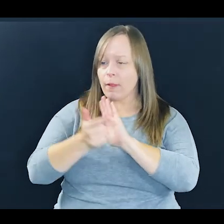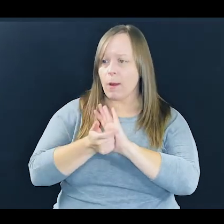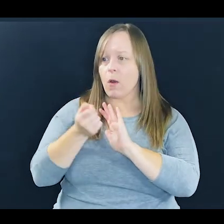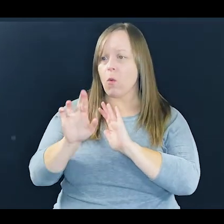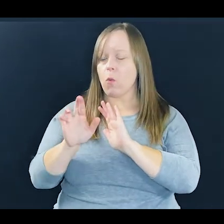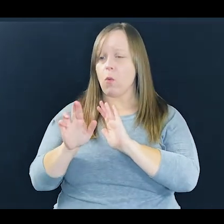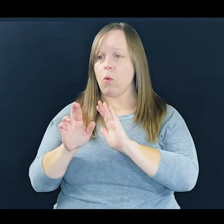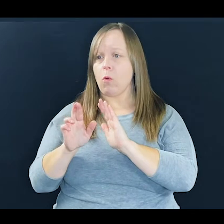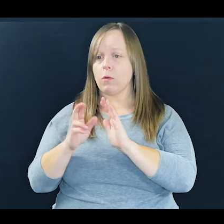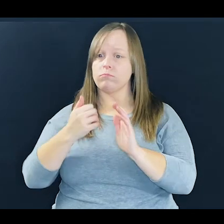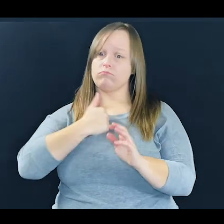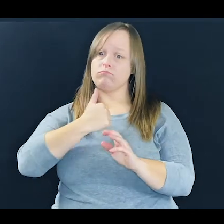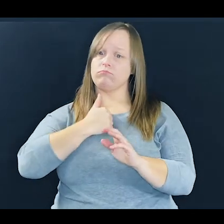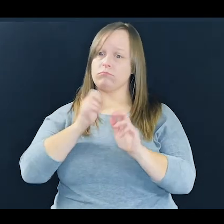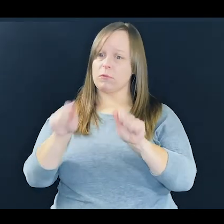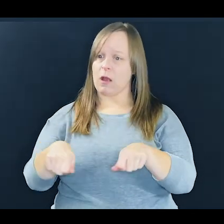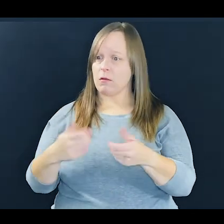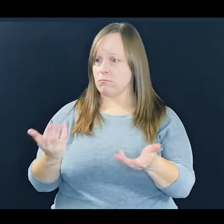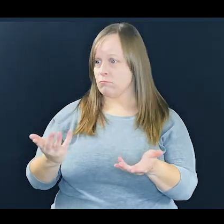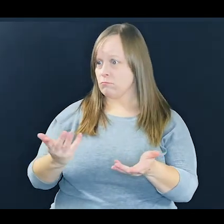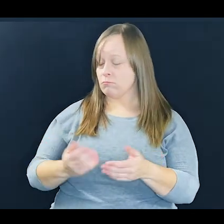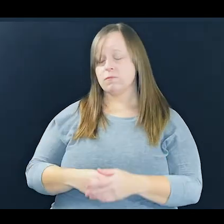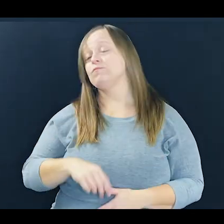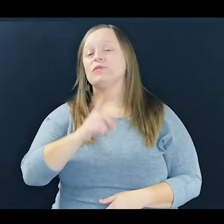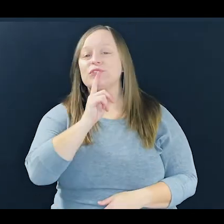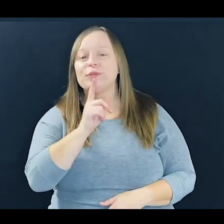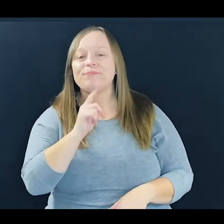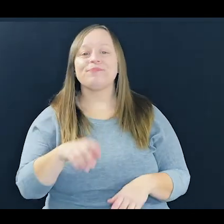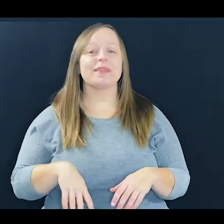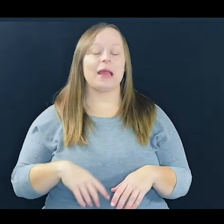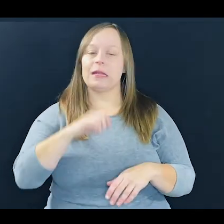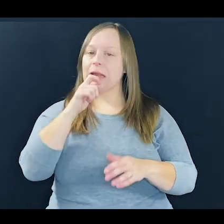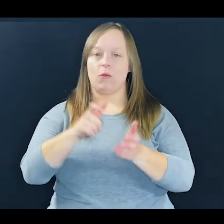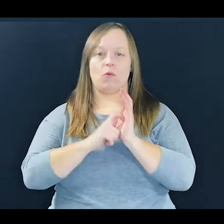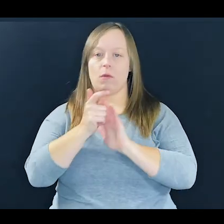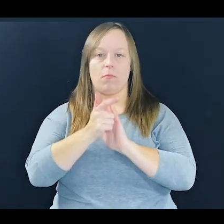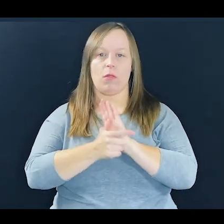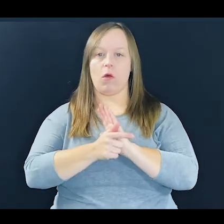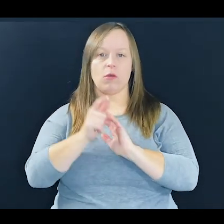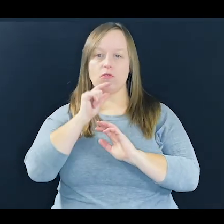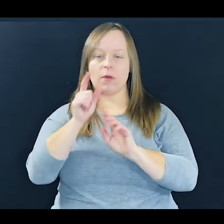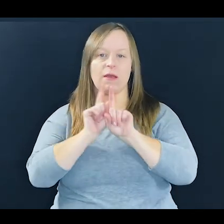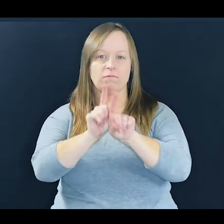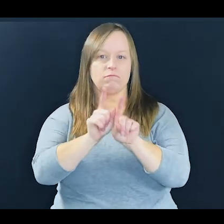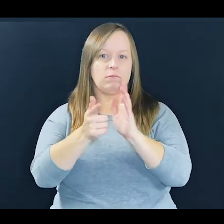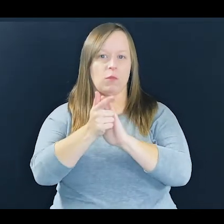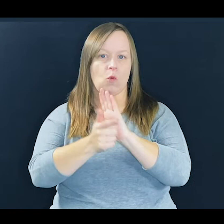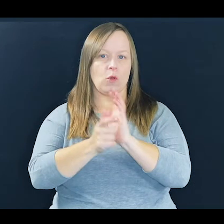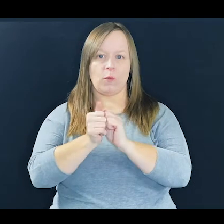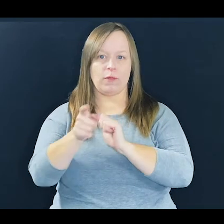or can people go at it alone? Sure, so it is not required. You don't have to have legal representation.